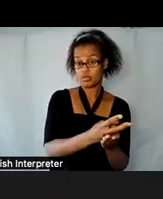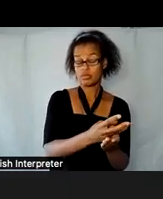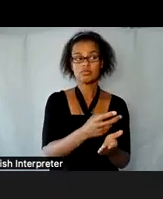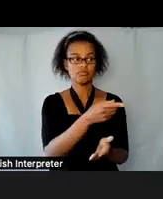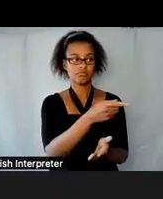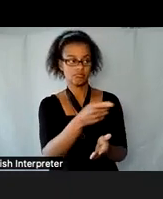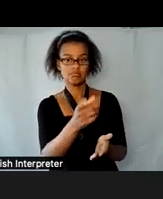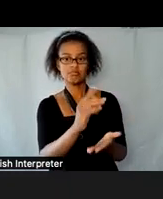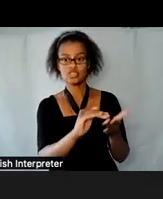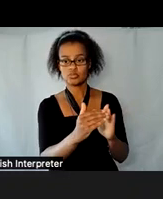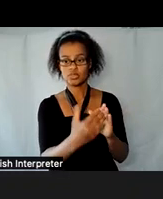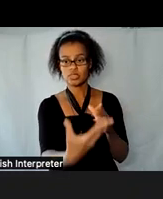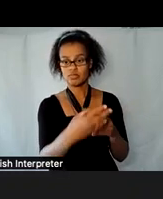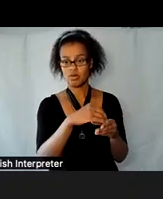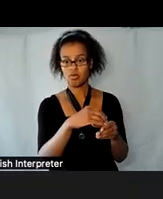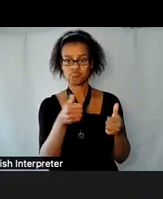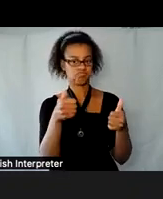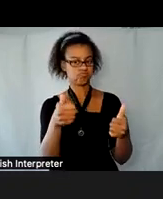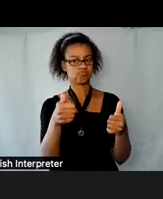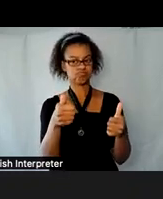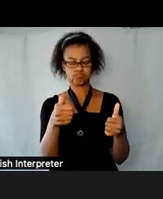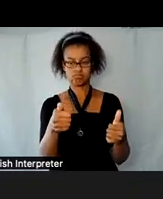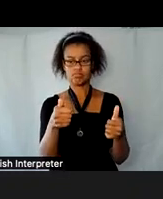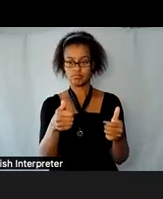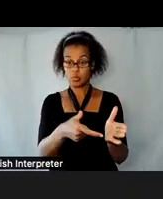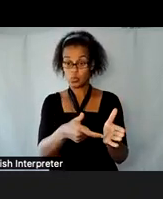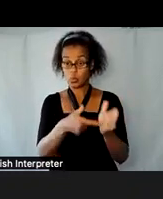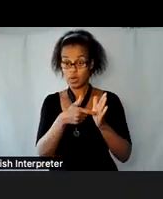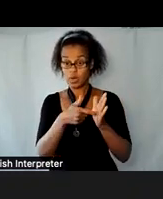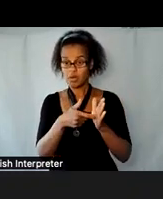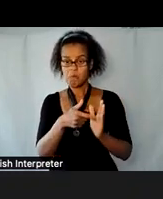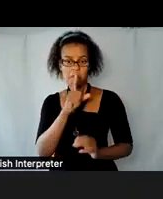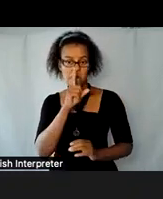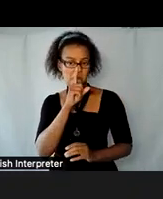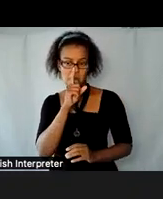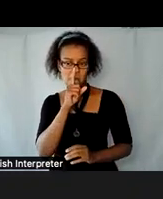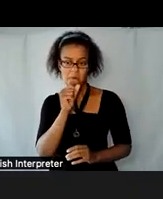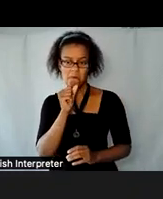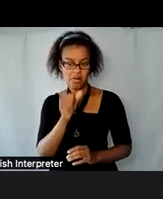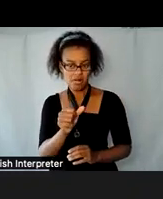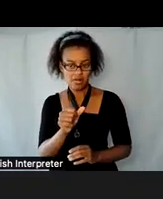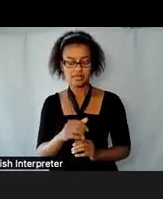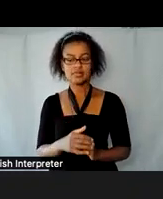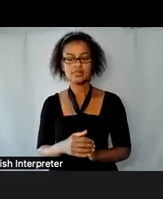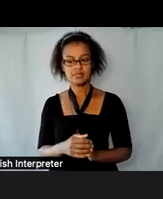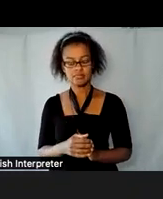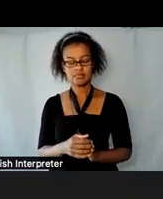And that's always welcome. It's not a requirement, as long as you know, you consider the local community and local